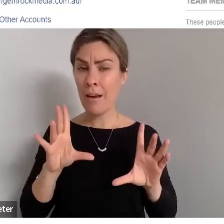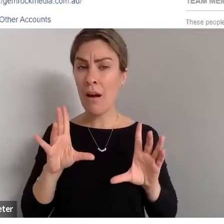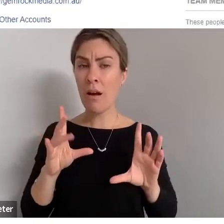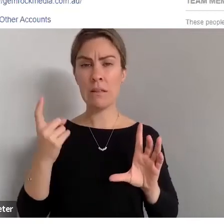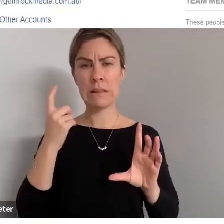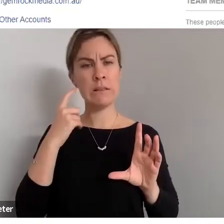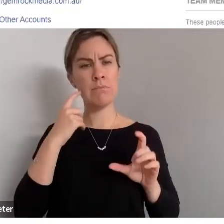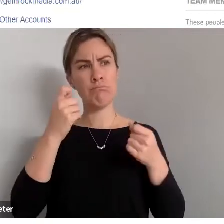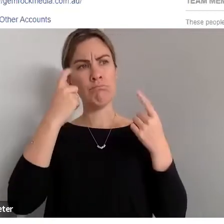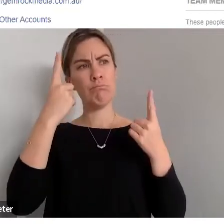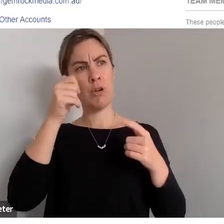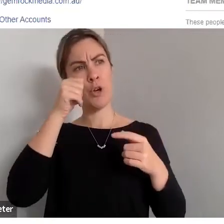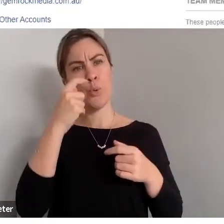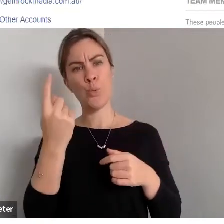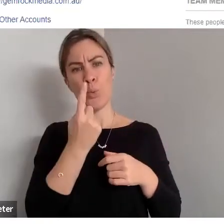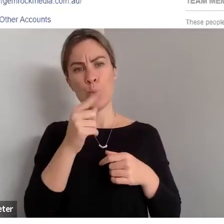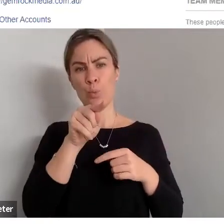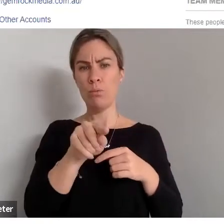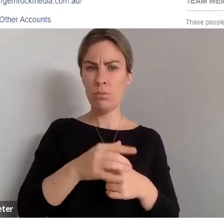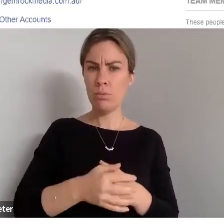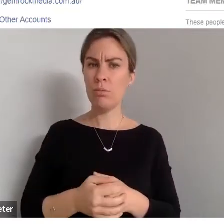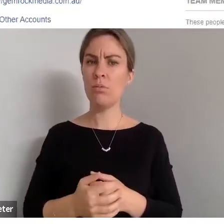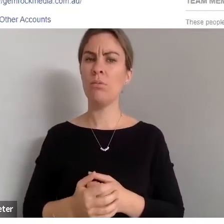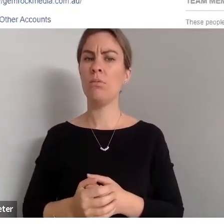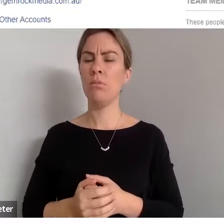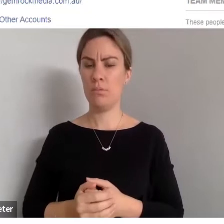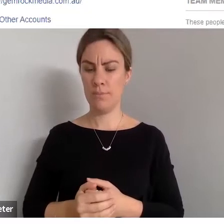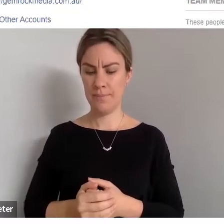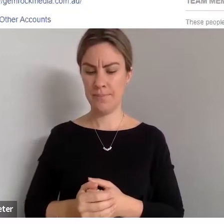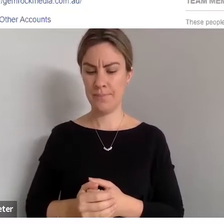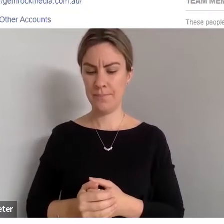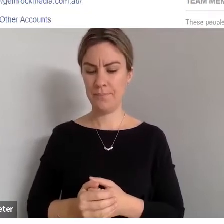you. Your @or your #.